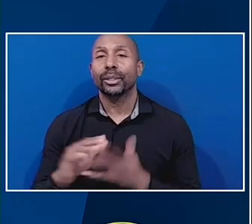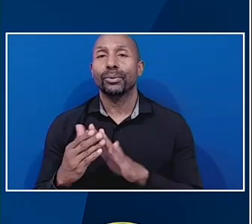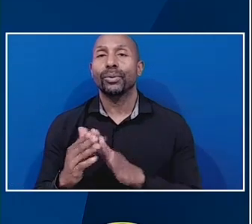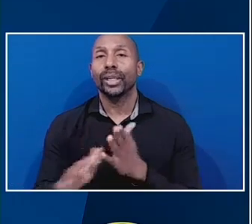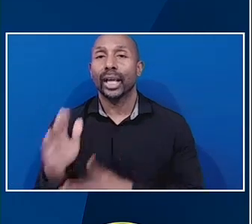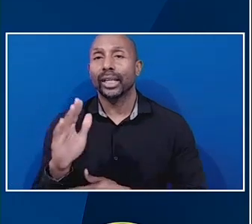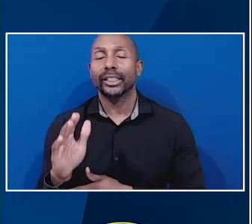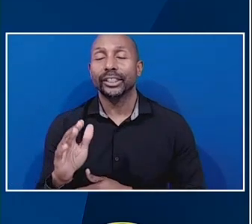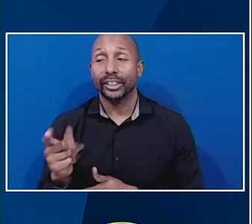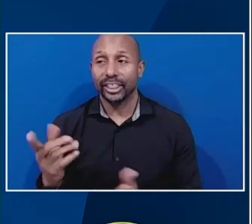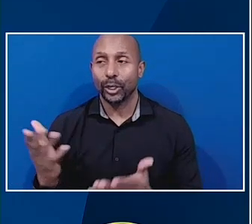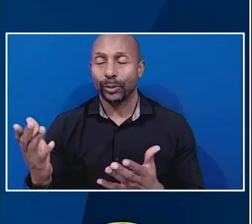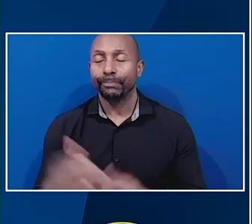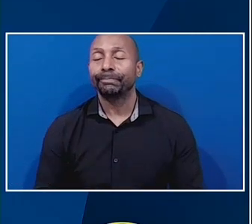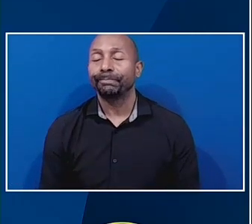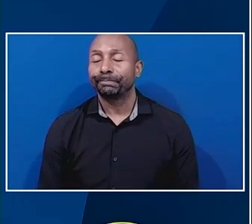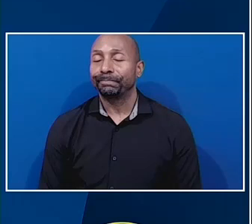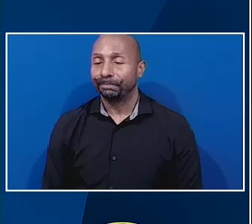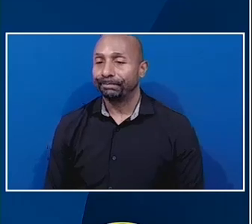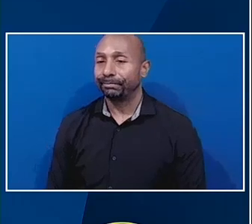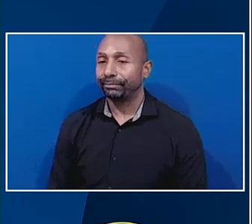Okay. Good afternoon, Heidi.